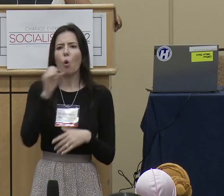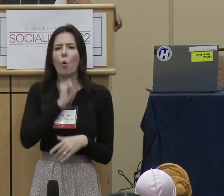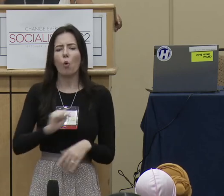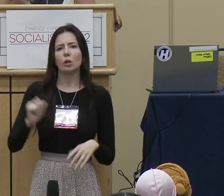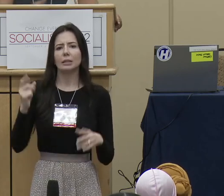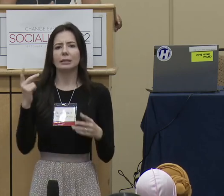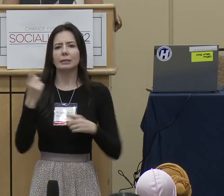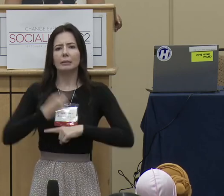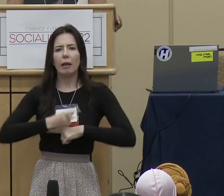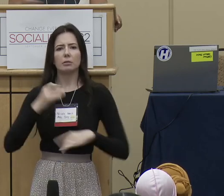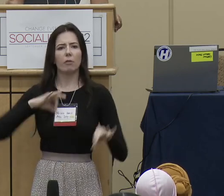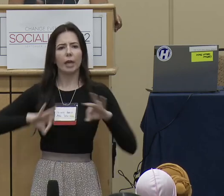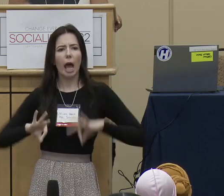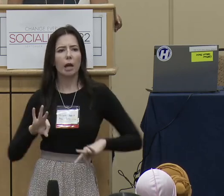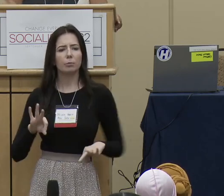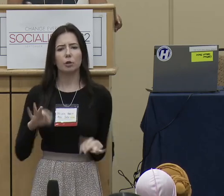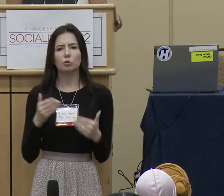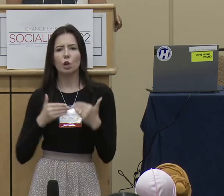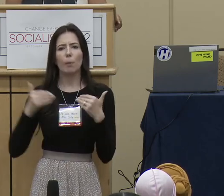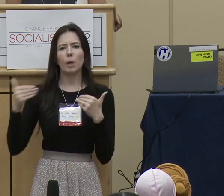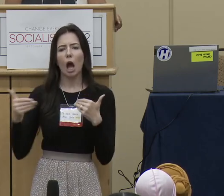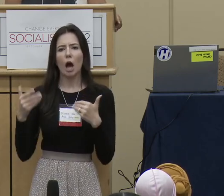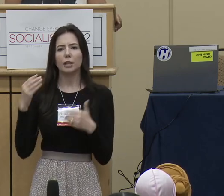are telling us we need to get back to the good old days of